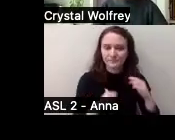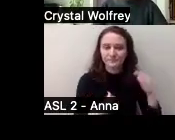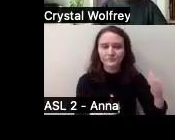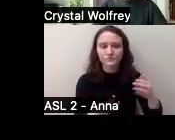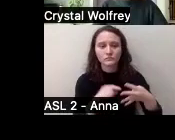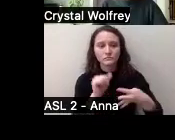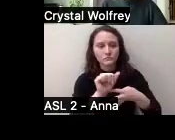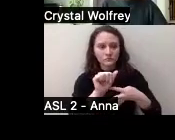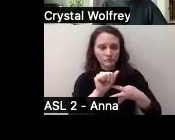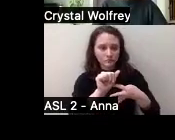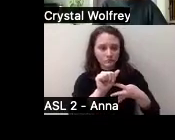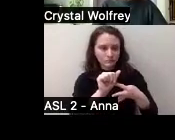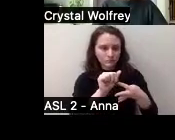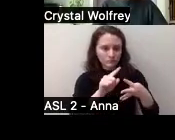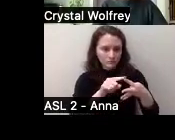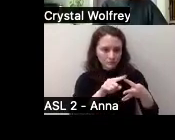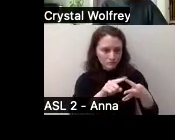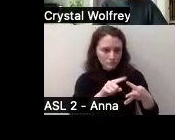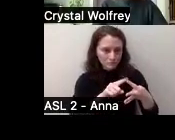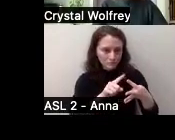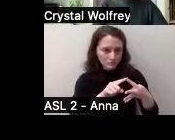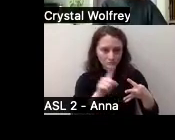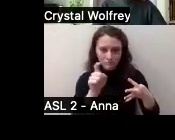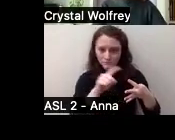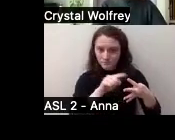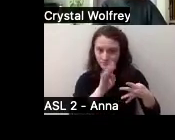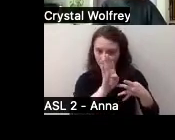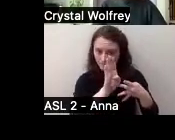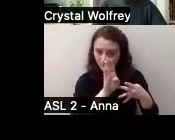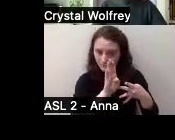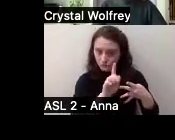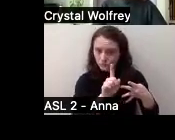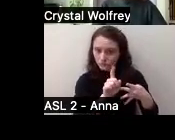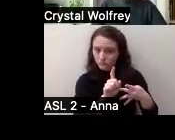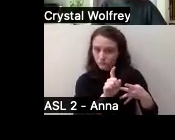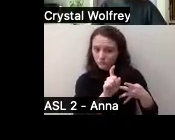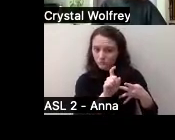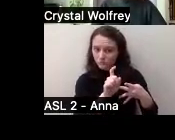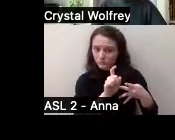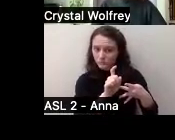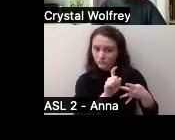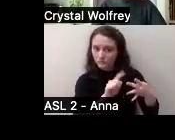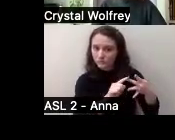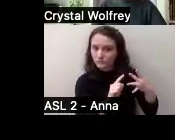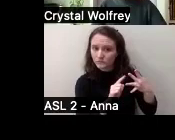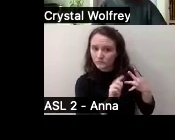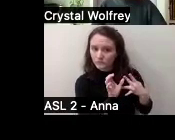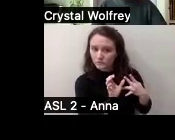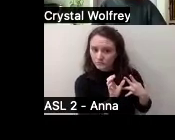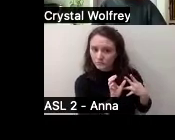resulting in one less PI, the grant must go back through peer review, C, a request to remove or replace